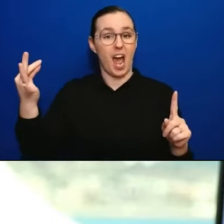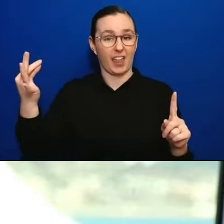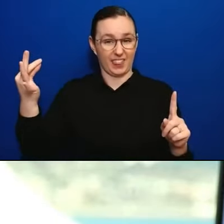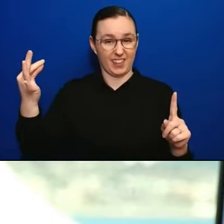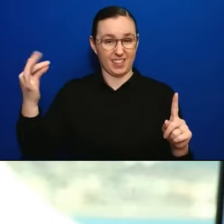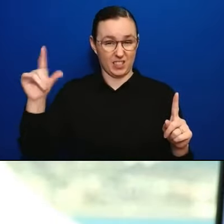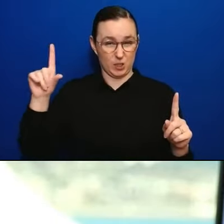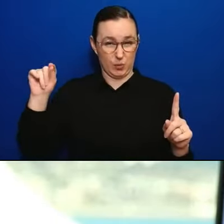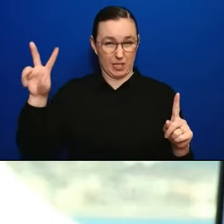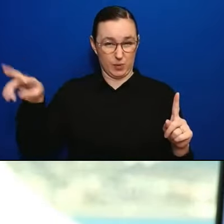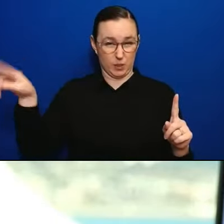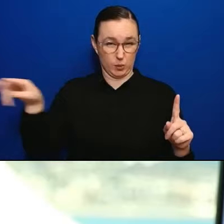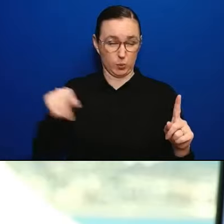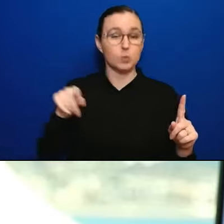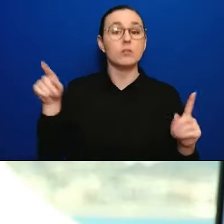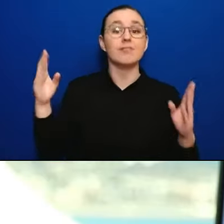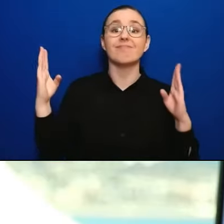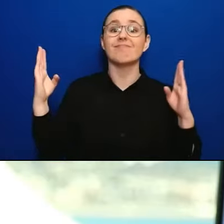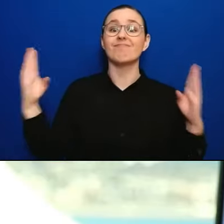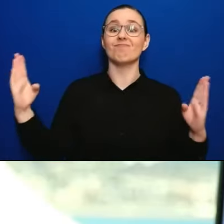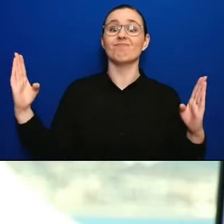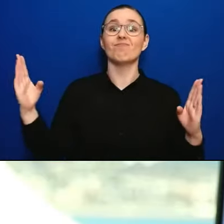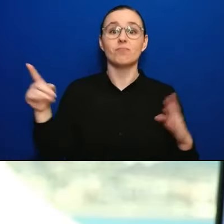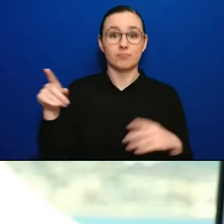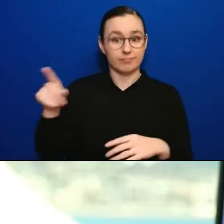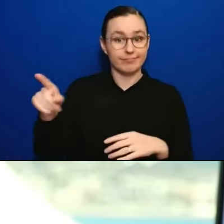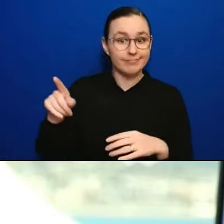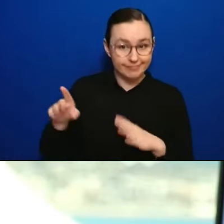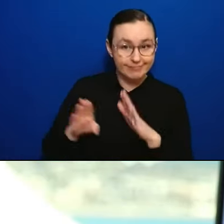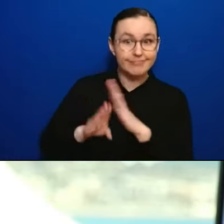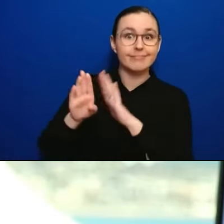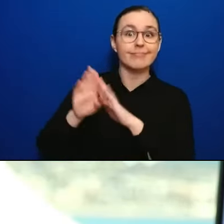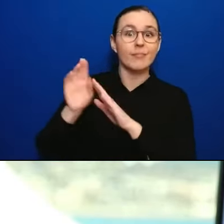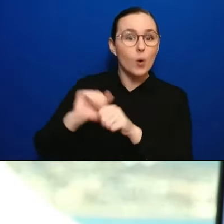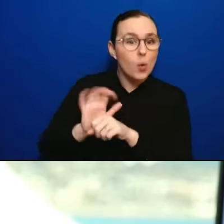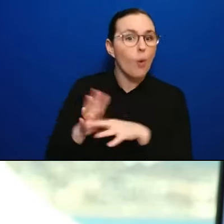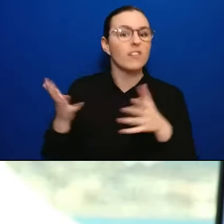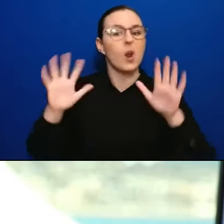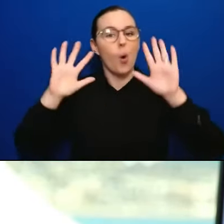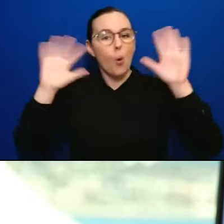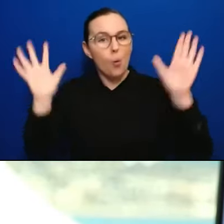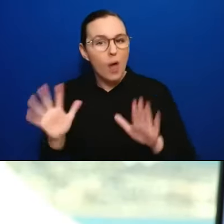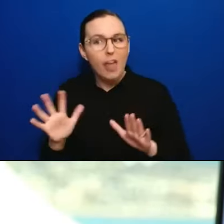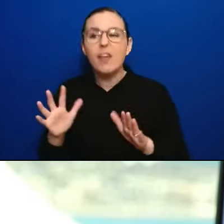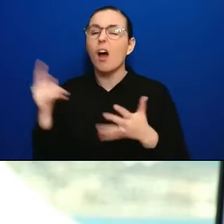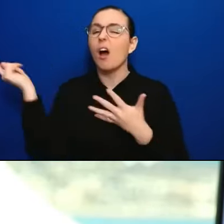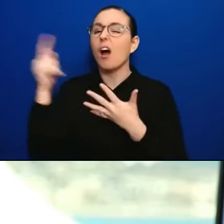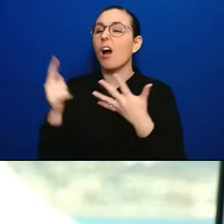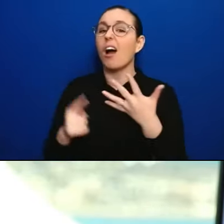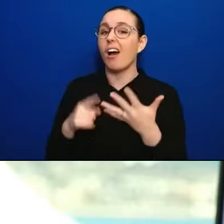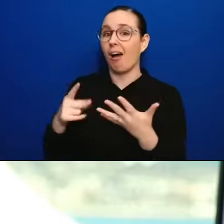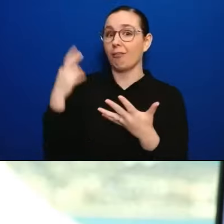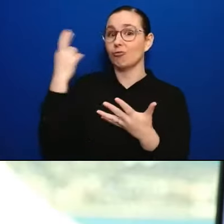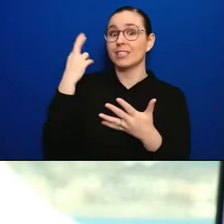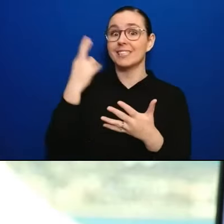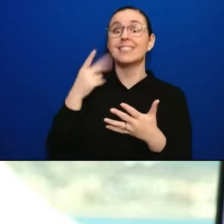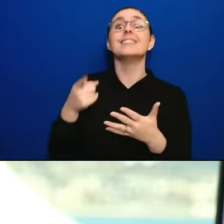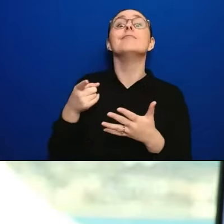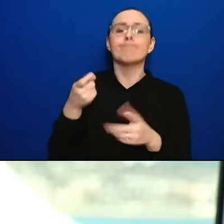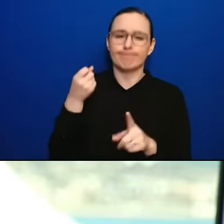Accumulatively from September 5th 2021 to January 29th, 2022,